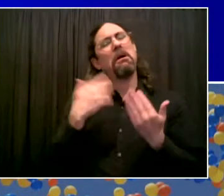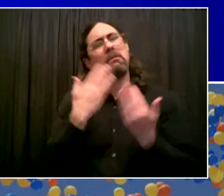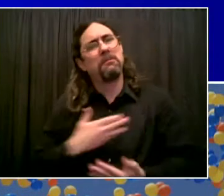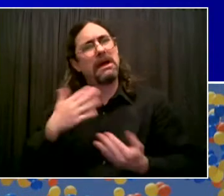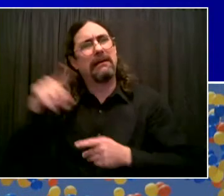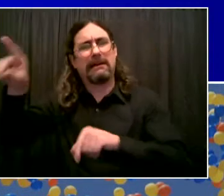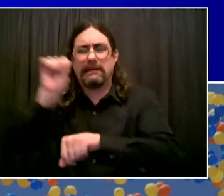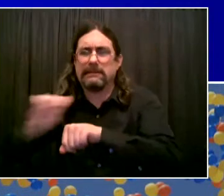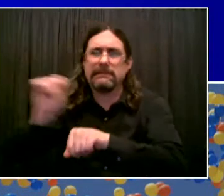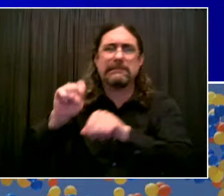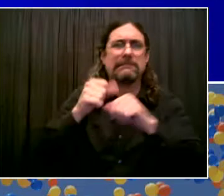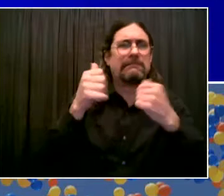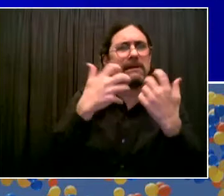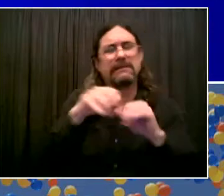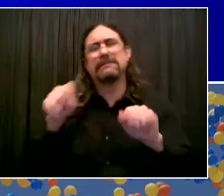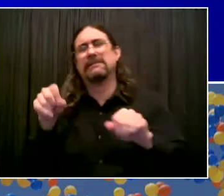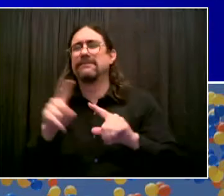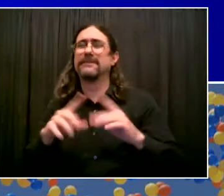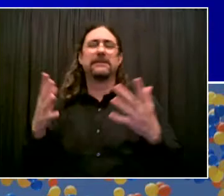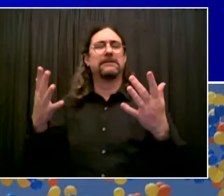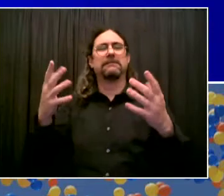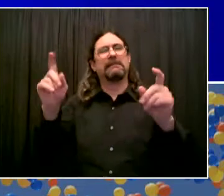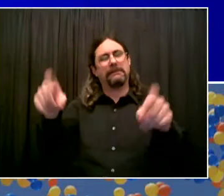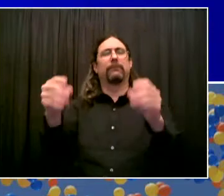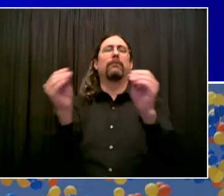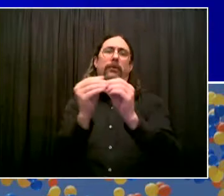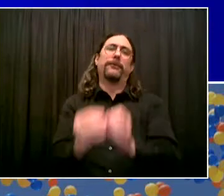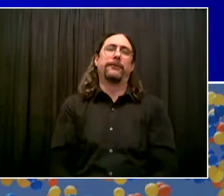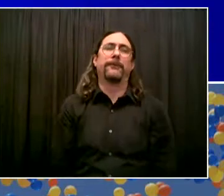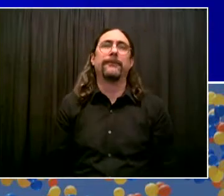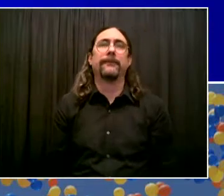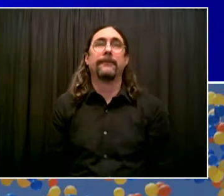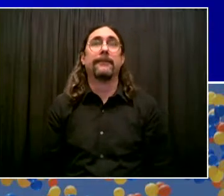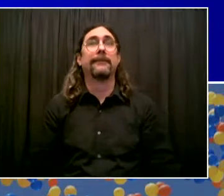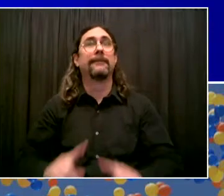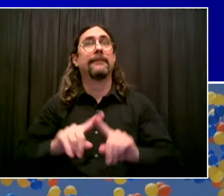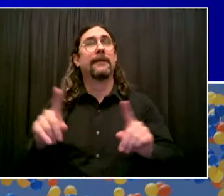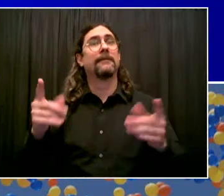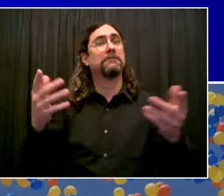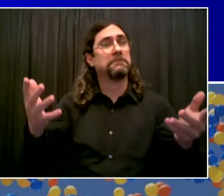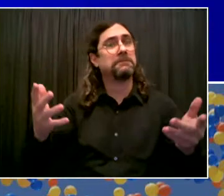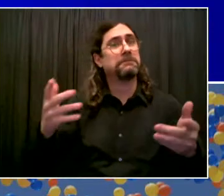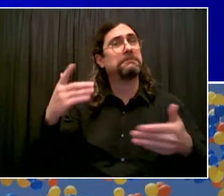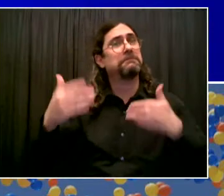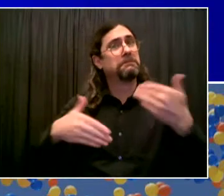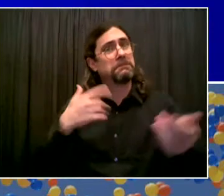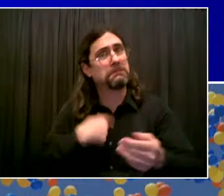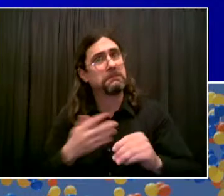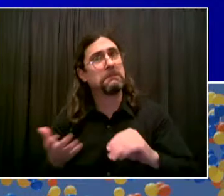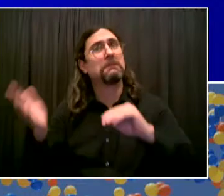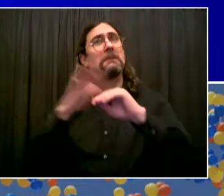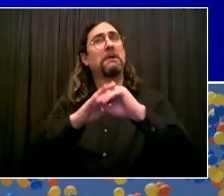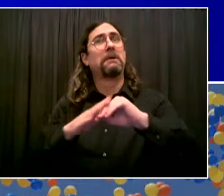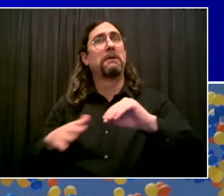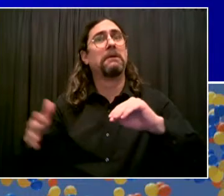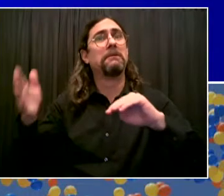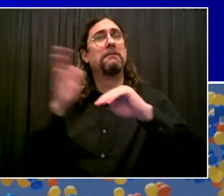WE NEED AS MUCH AS WE NEED TO O GET OUR HANDS ON. TODAY WE WILL SURPASS 3 MILLION VACCINAAOTINNIS N W NEYOYOK RCITY